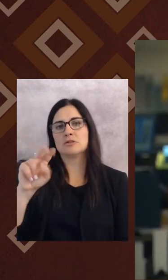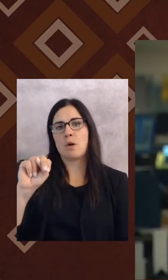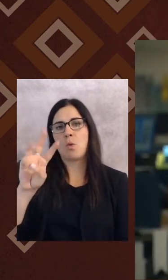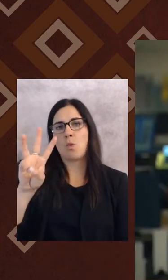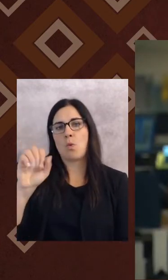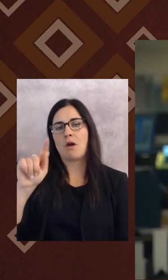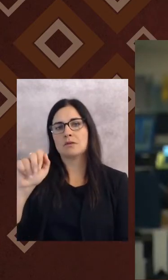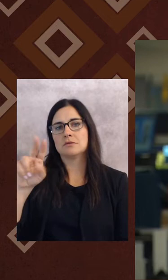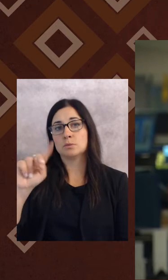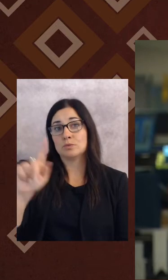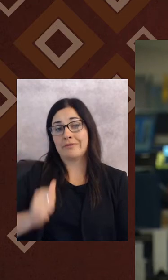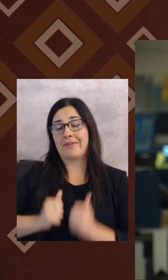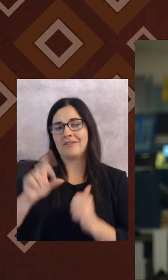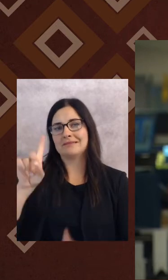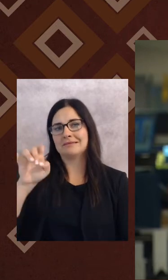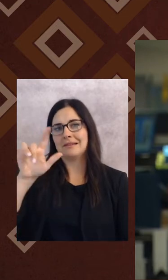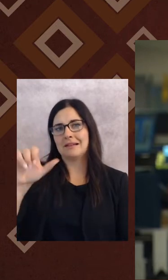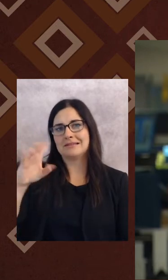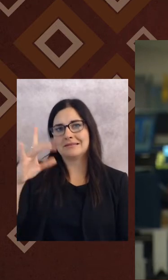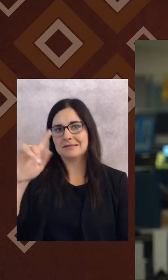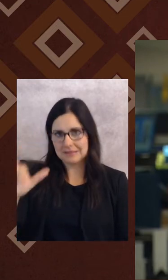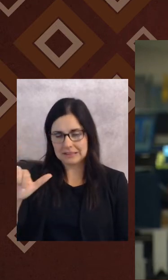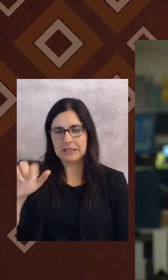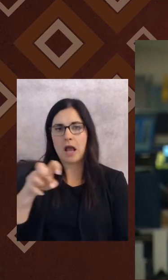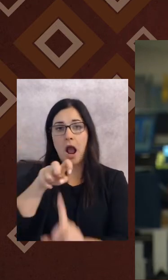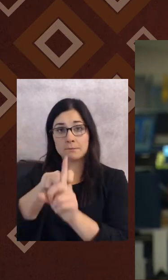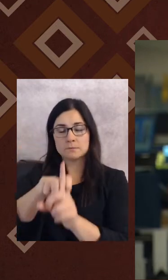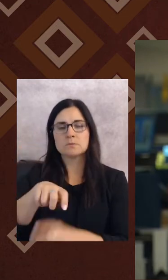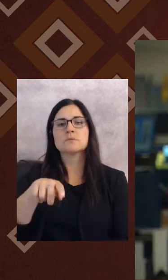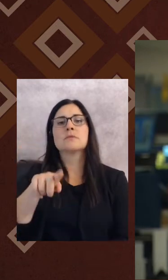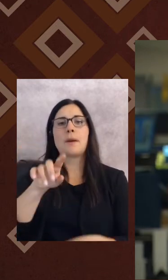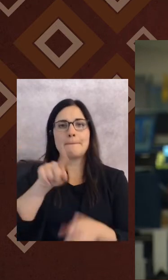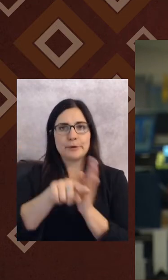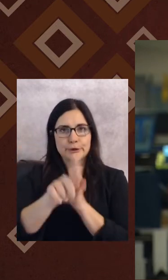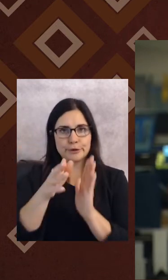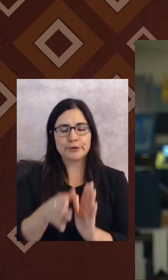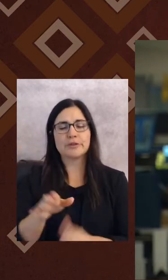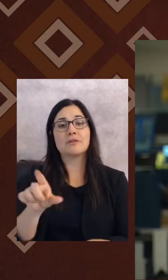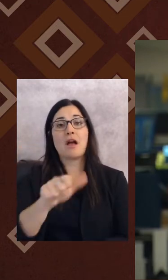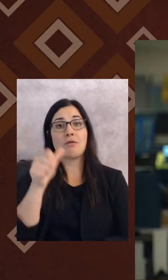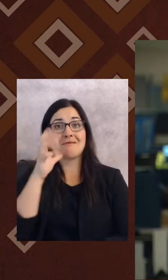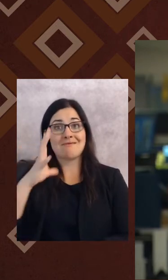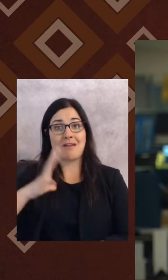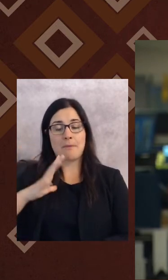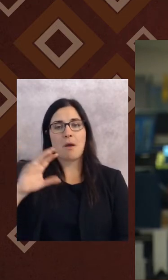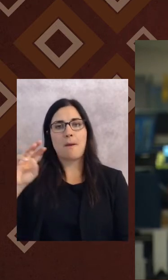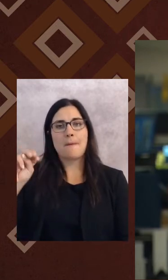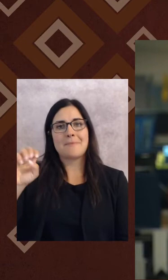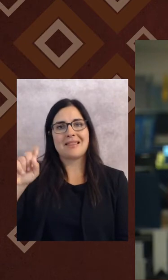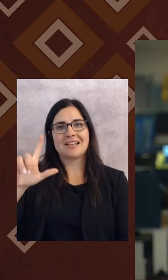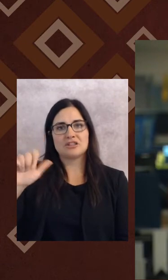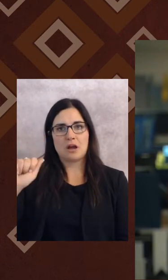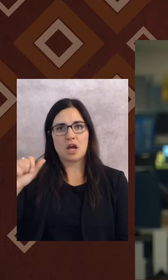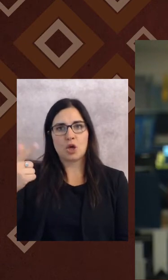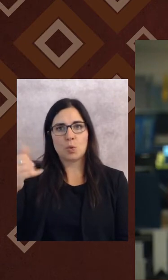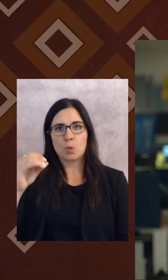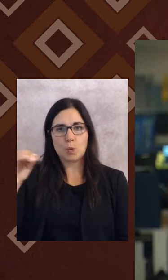He has been booked on one count of murder, a female associate as well, Malaysia Gu. She has also been arrested